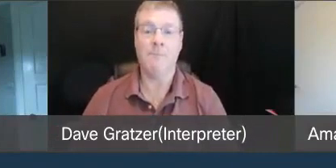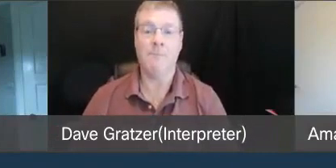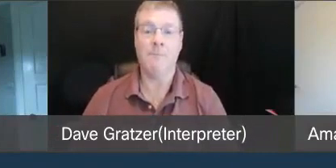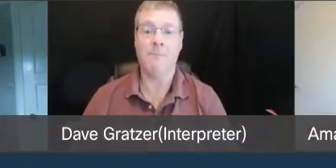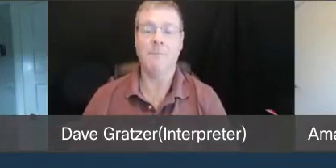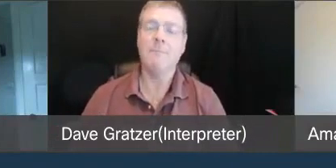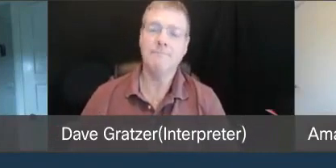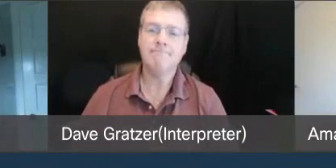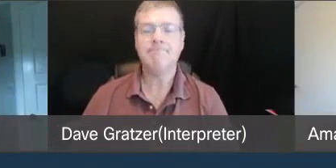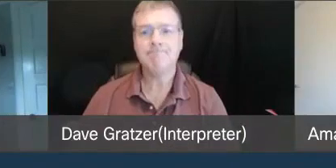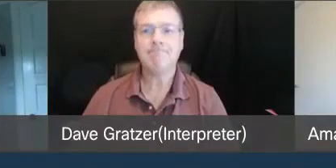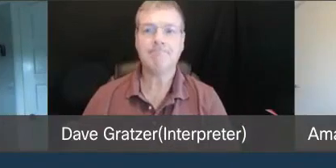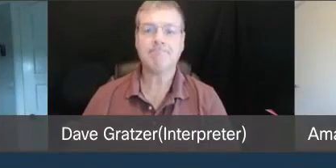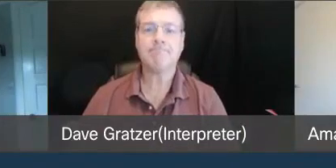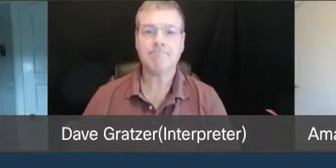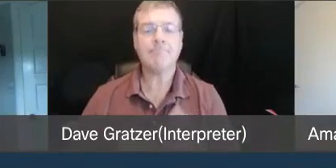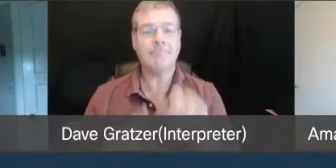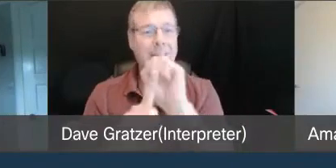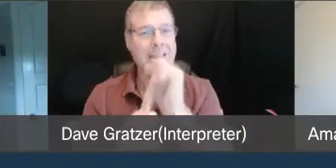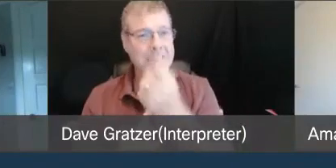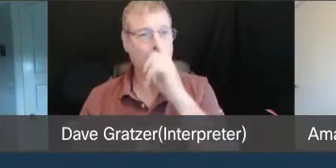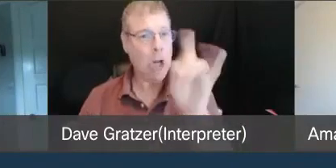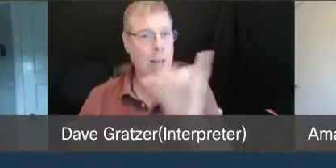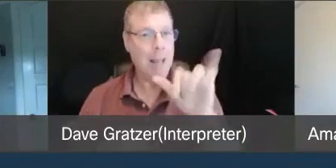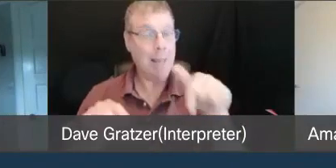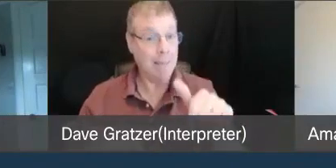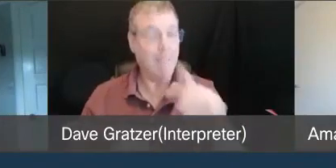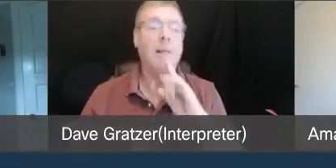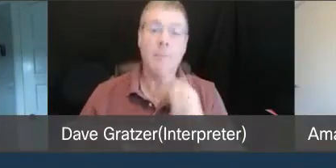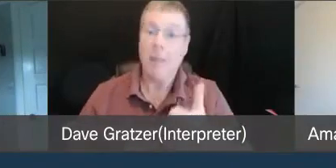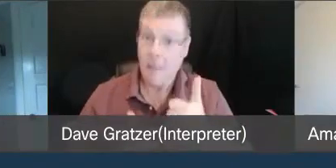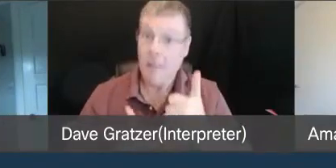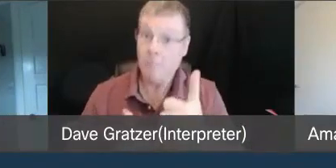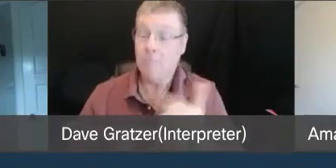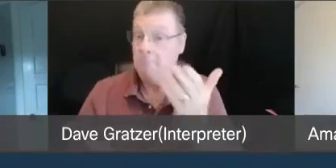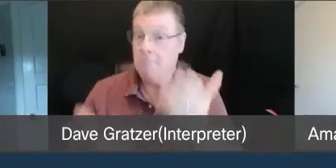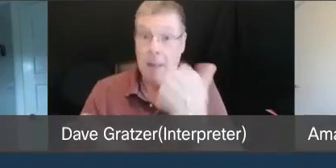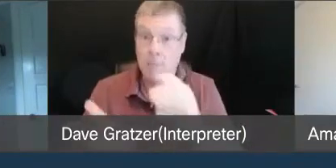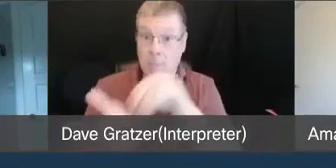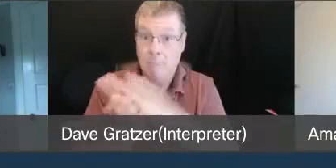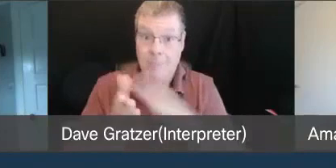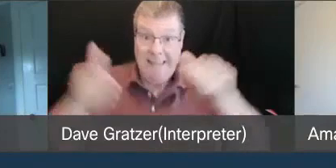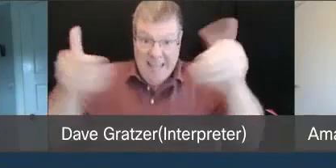Yeah, in a situation like this, it would be helpful to maybe put in the introduction,